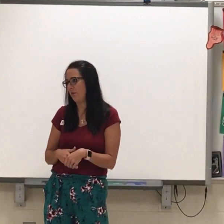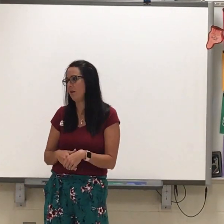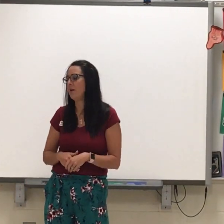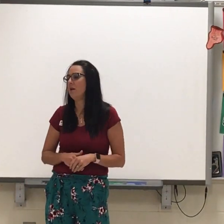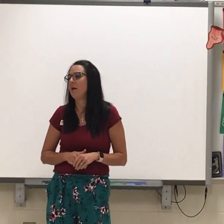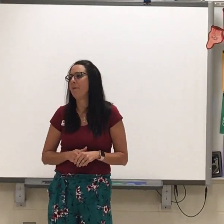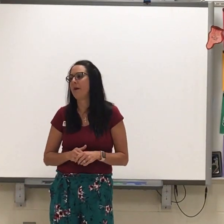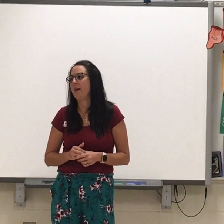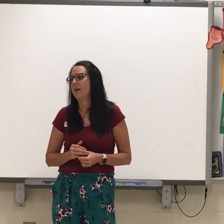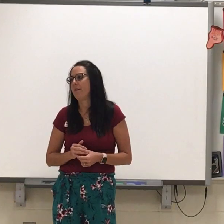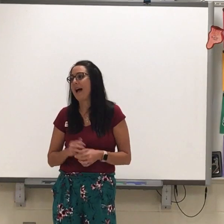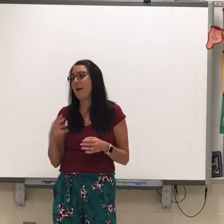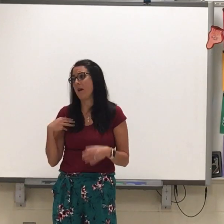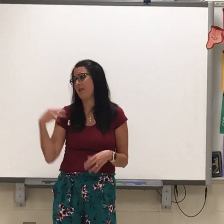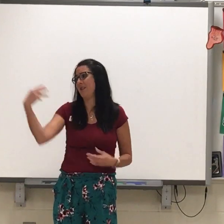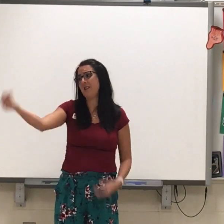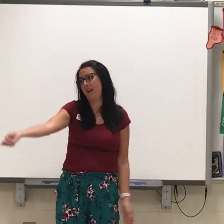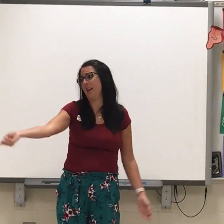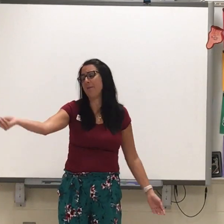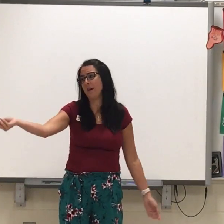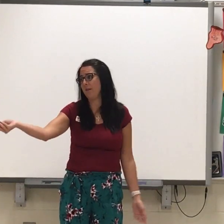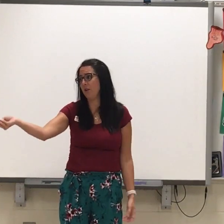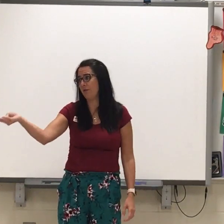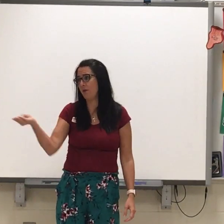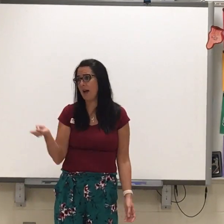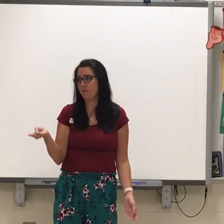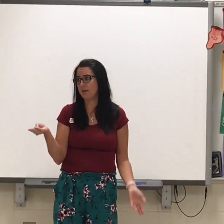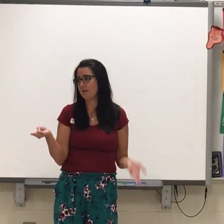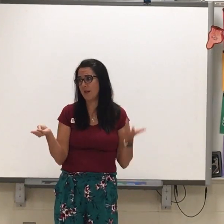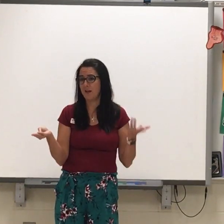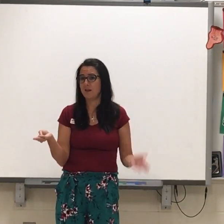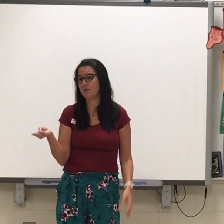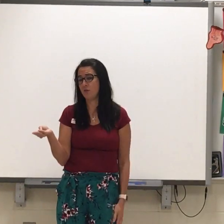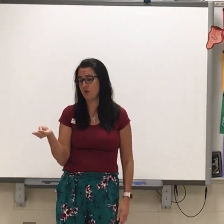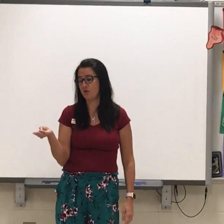but I'm not dictating it by getting the book have this saying these are how much